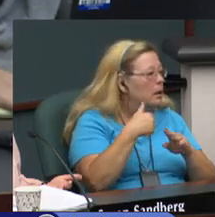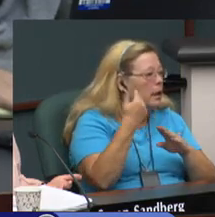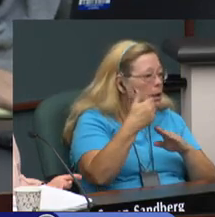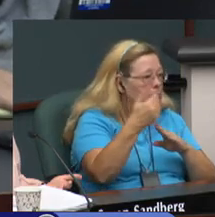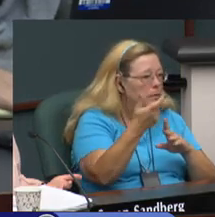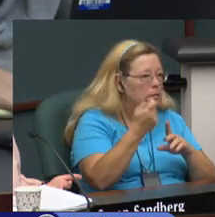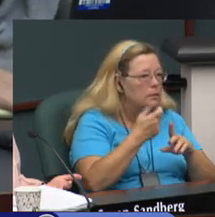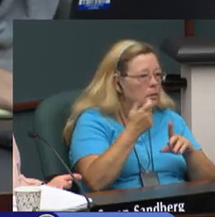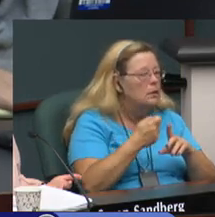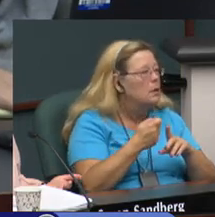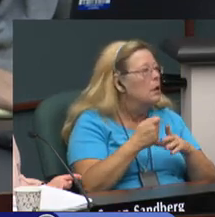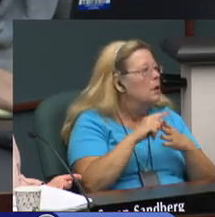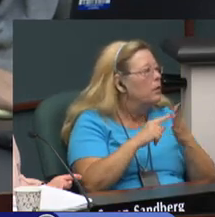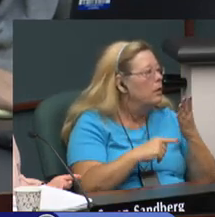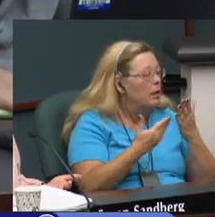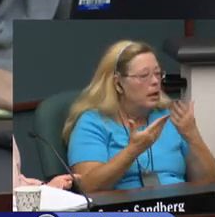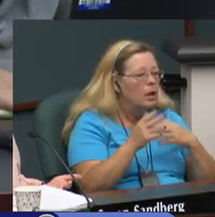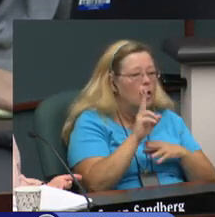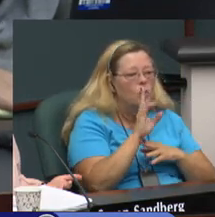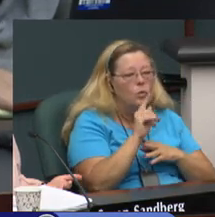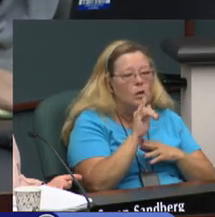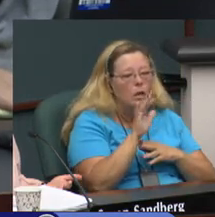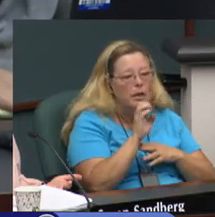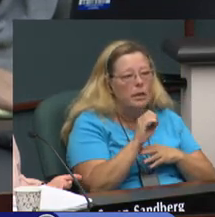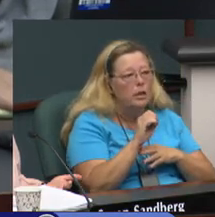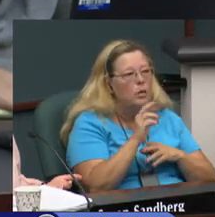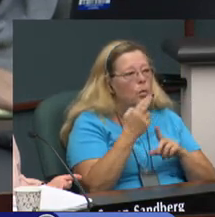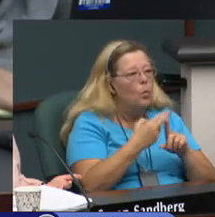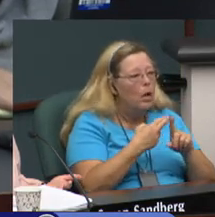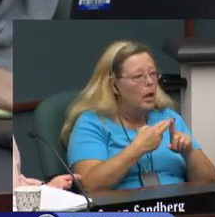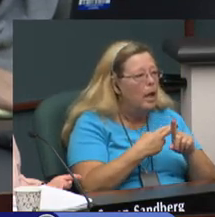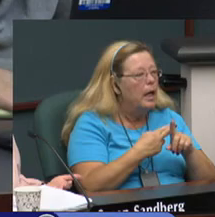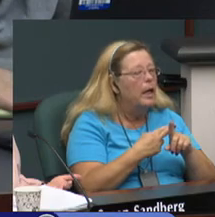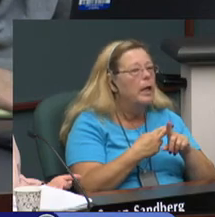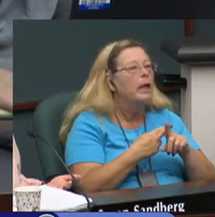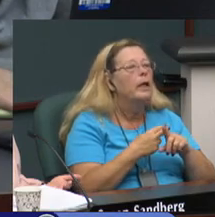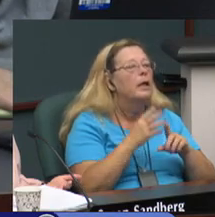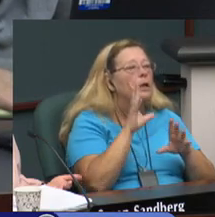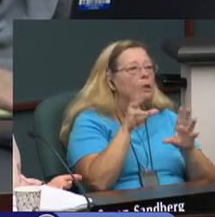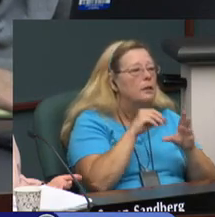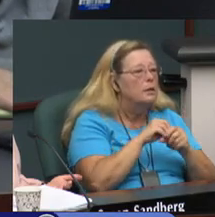there's utility rates and other things that are factored into that calculation